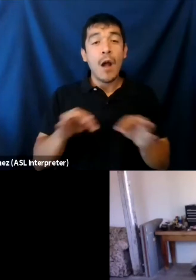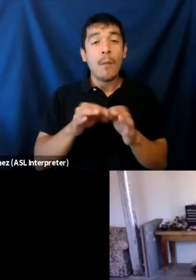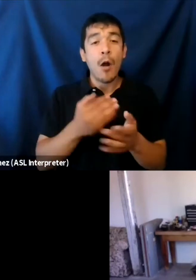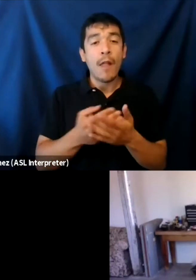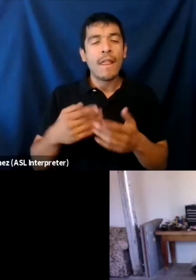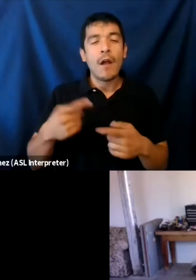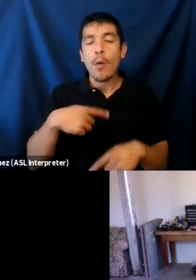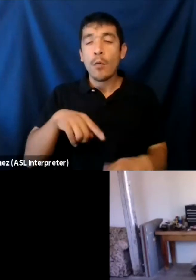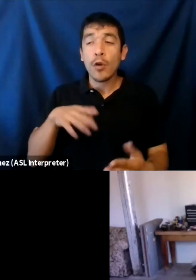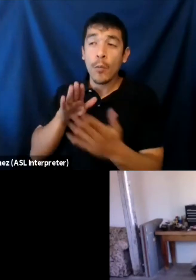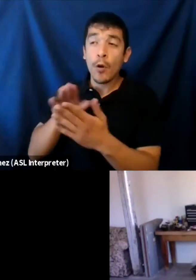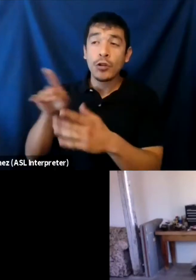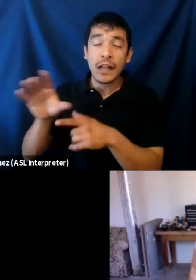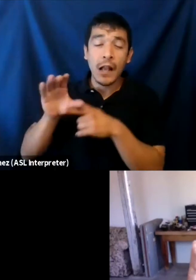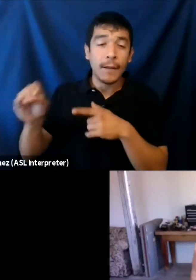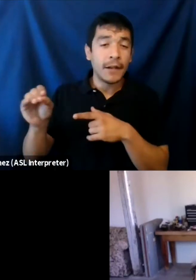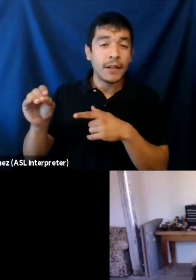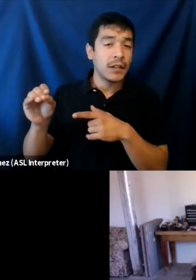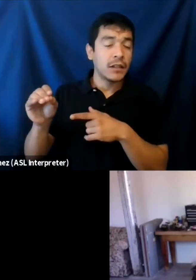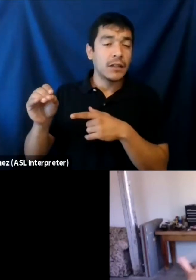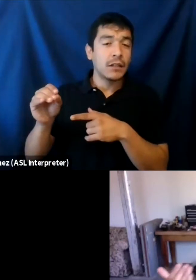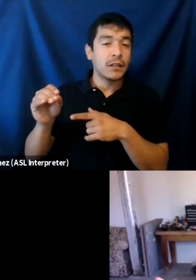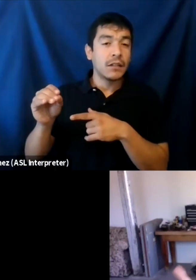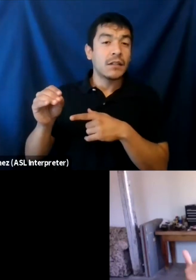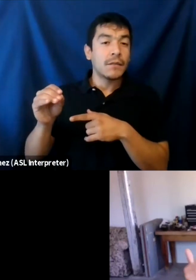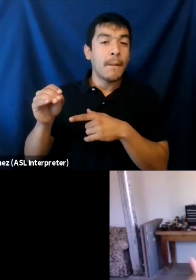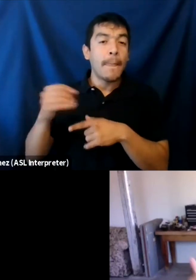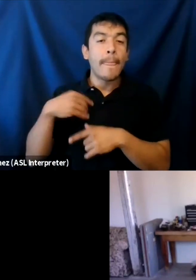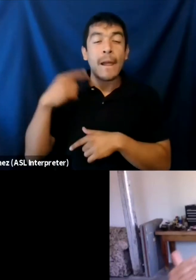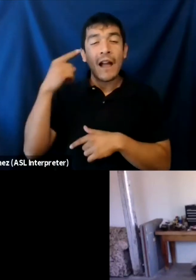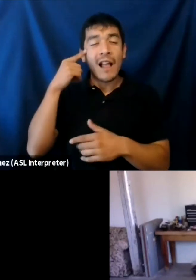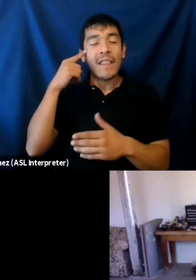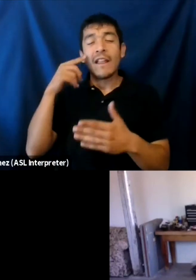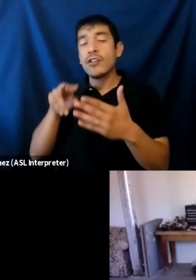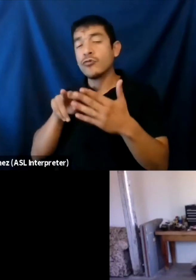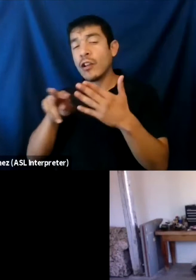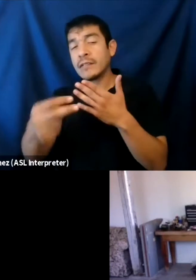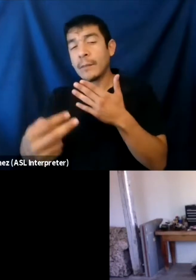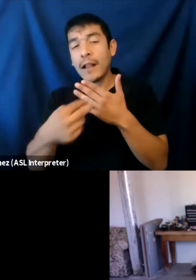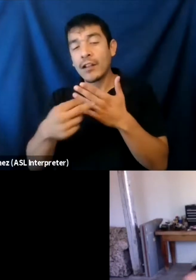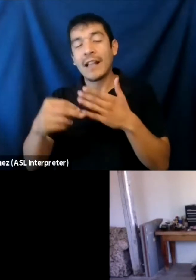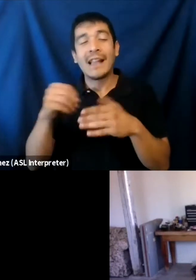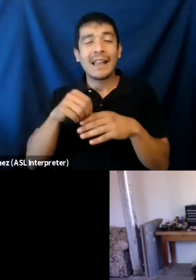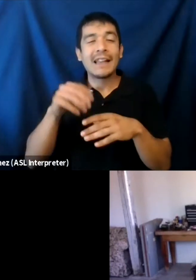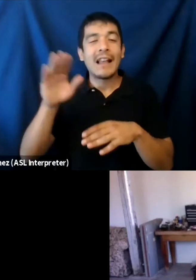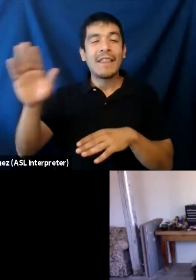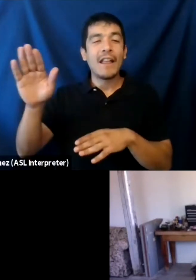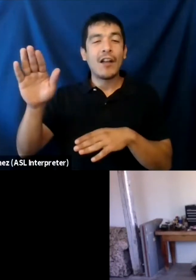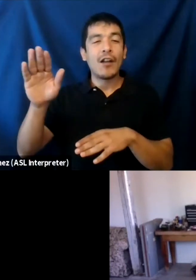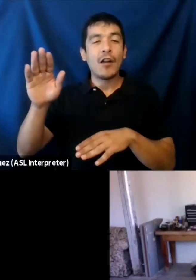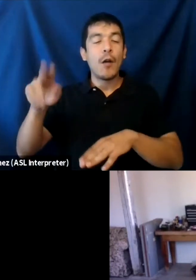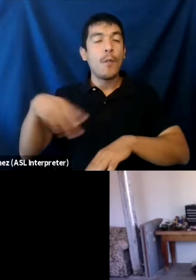is that I think transparency in principal's a good thing. They think transparency is a good thing.